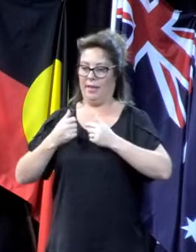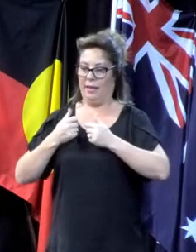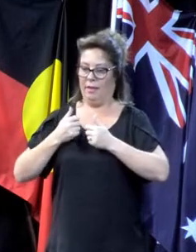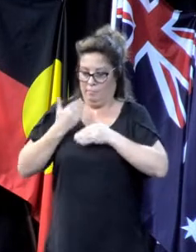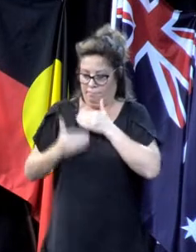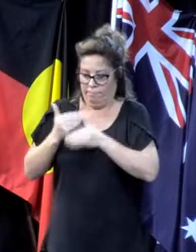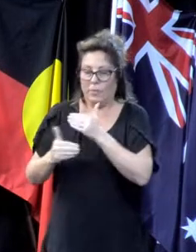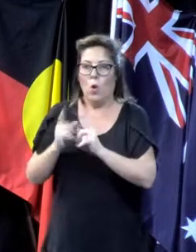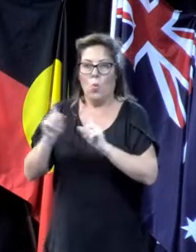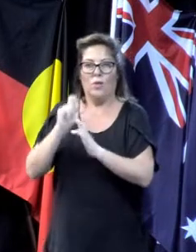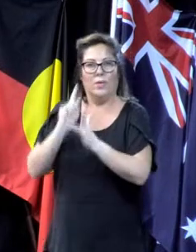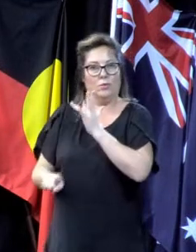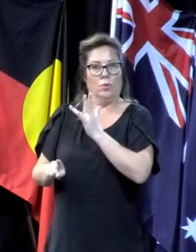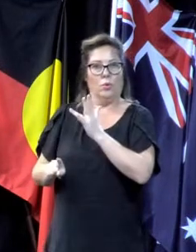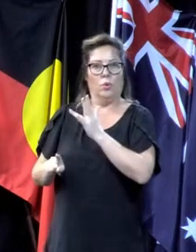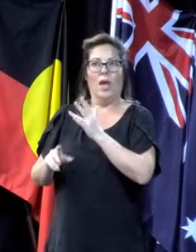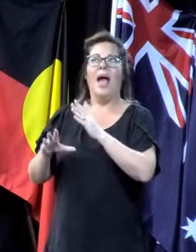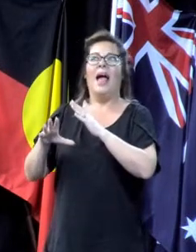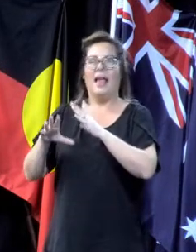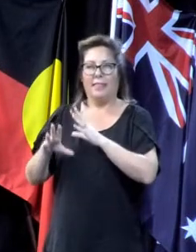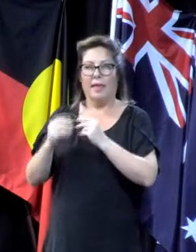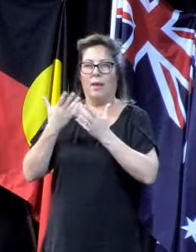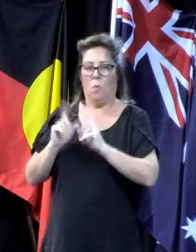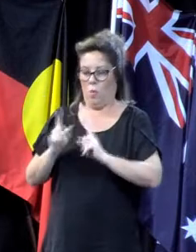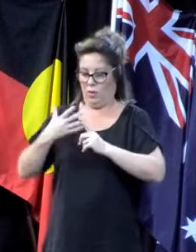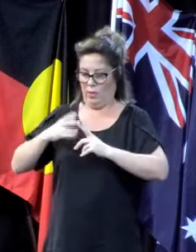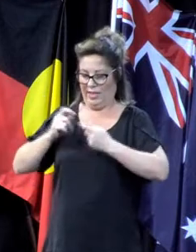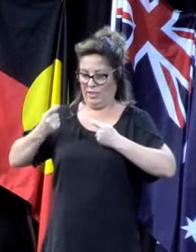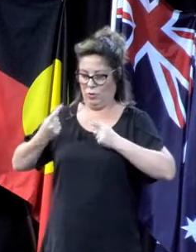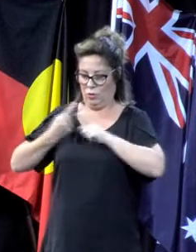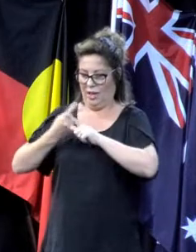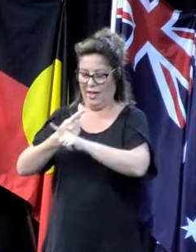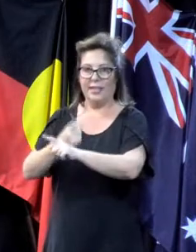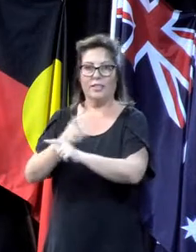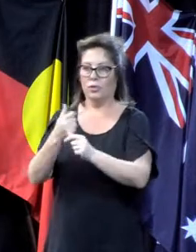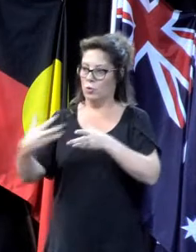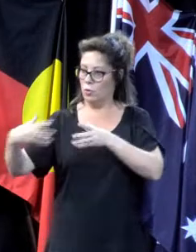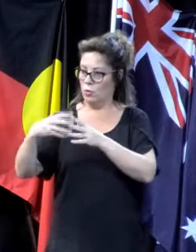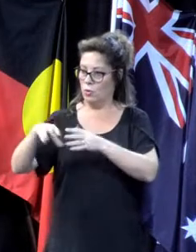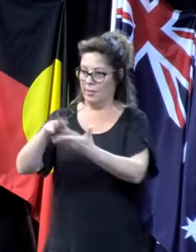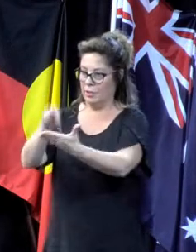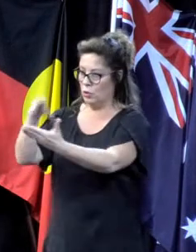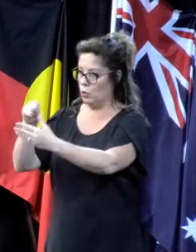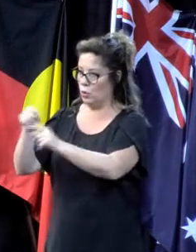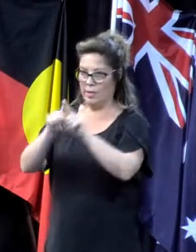Because every school has lots of good quality practices occurring. And inclusive education is then just about ensuring